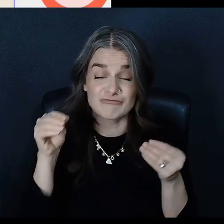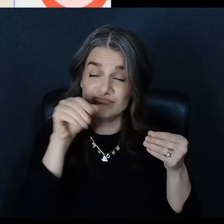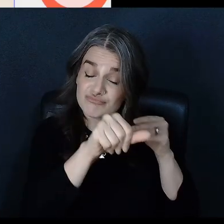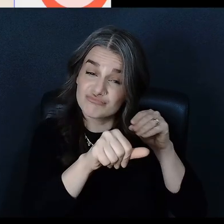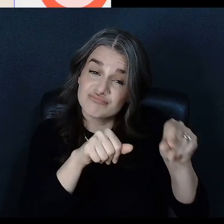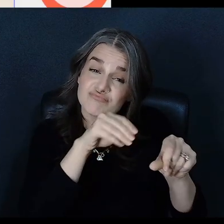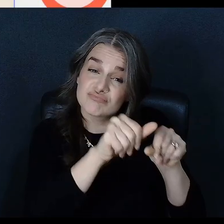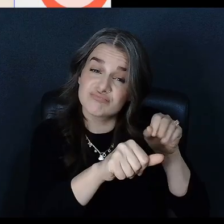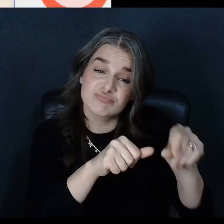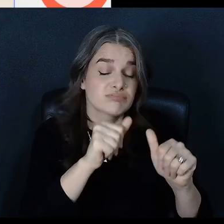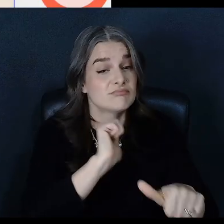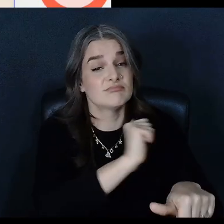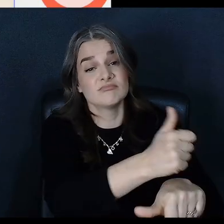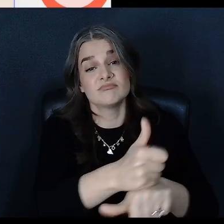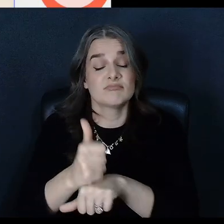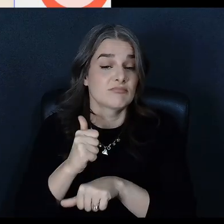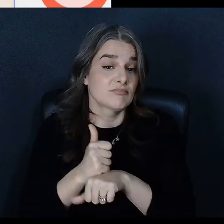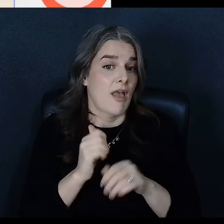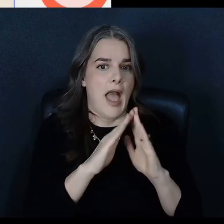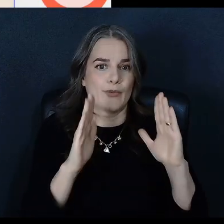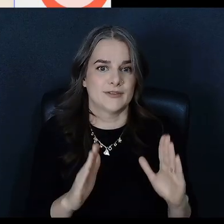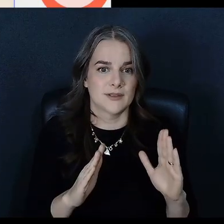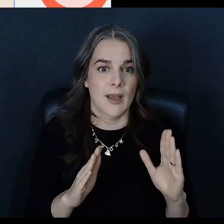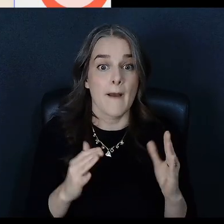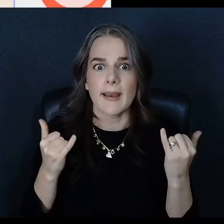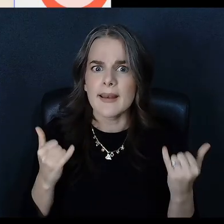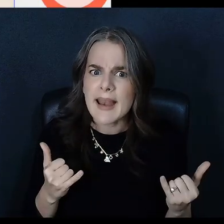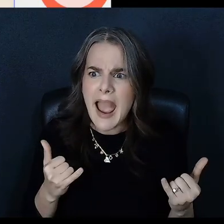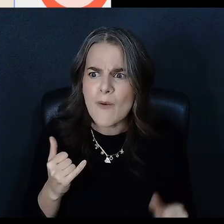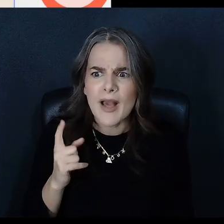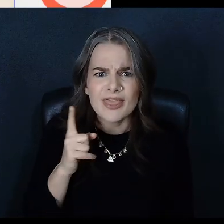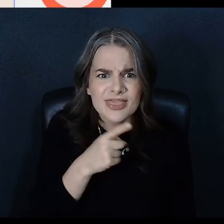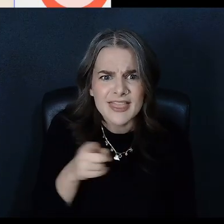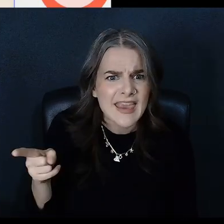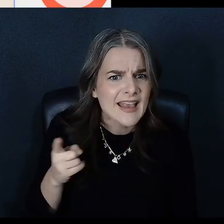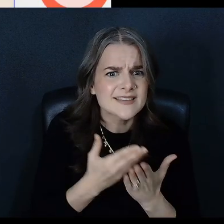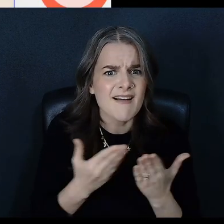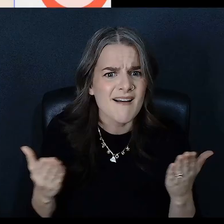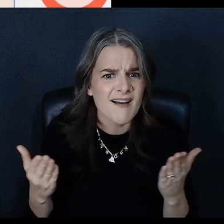Now I'm showing you devices that come right from Amazon. I think the most expensive thing I just